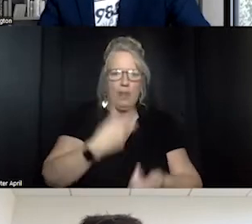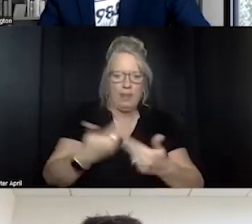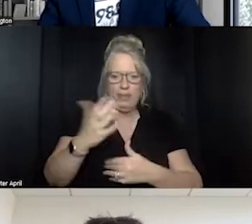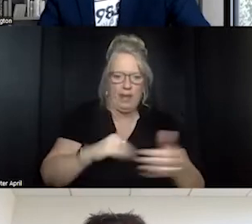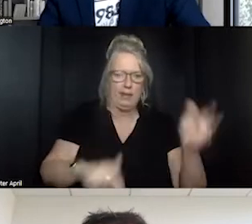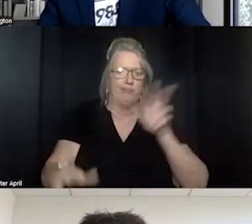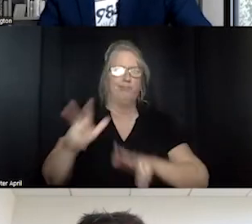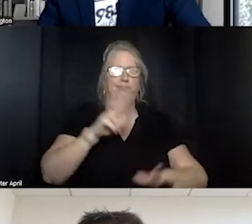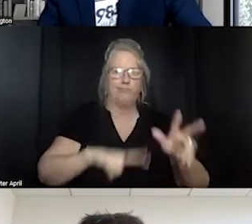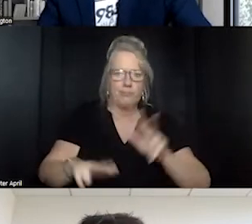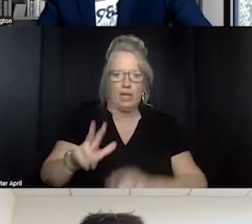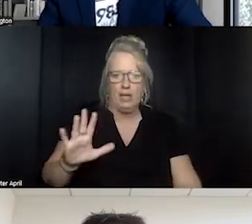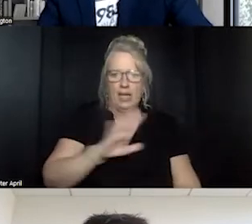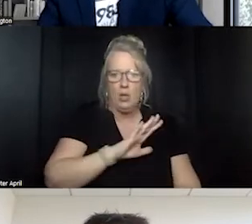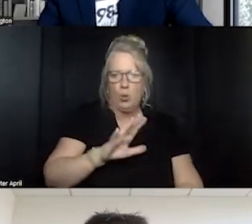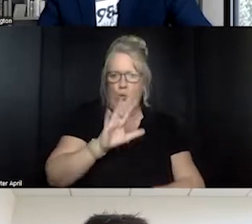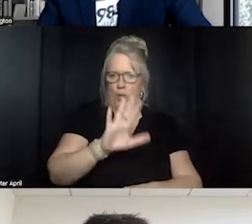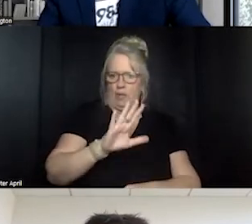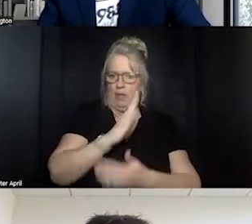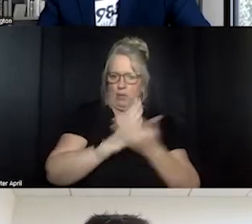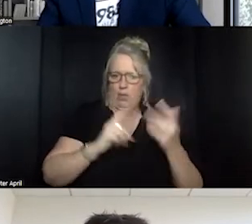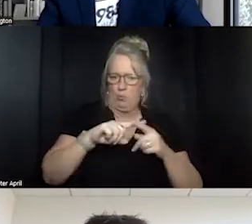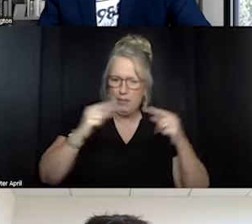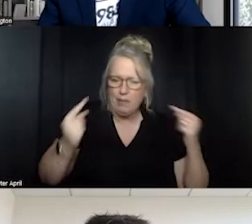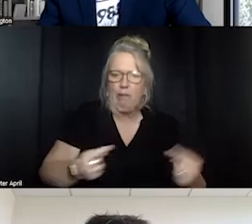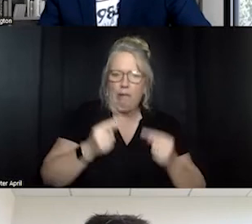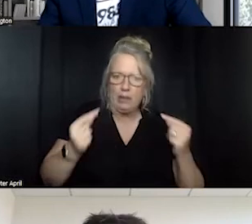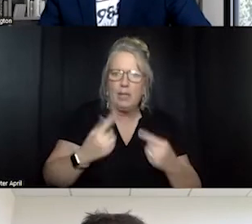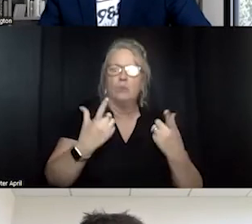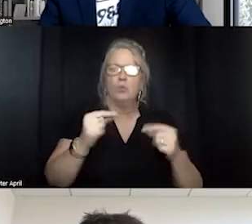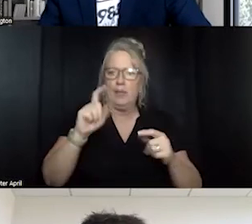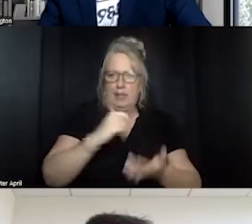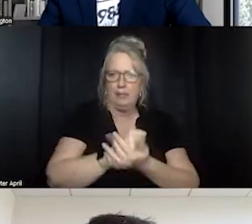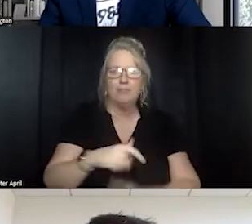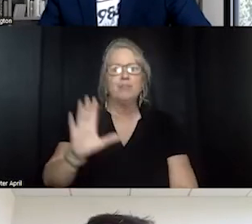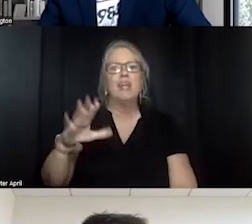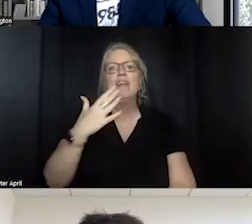POINT THEY'RE IN SIGNIFICANT PAIN? AND NEED HELP? >> THANK YOU, DAVID. REALLY APPRECIATE BEING